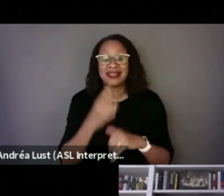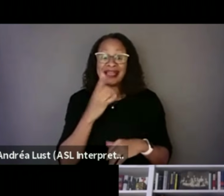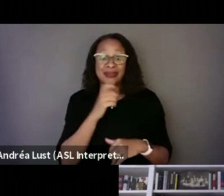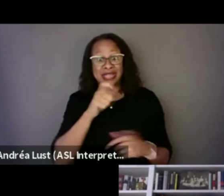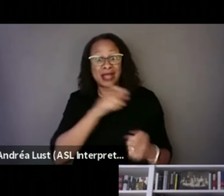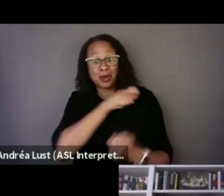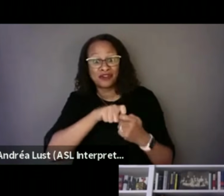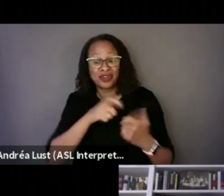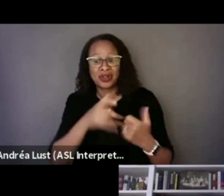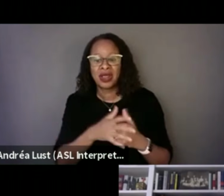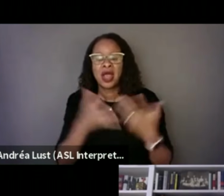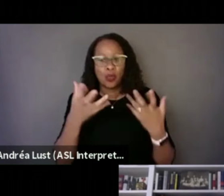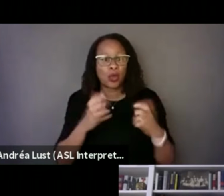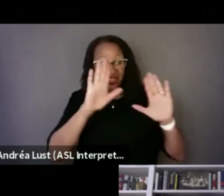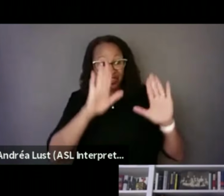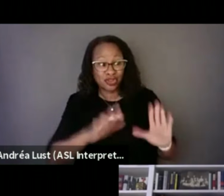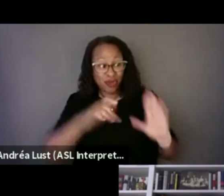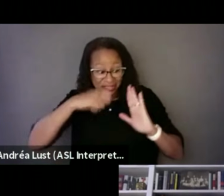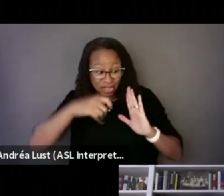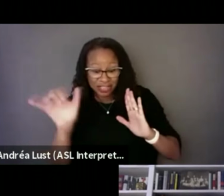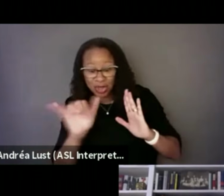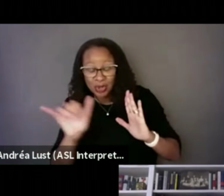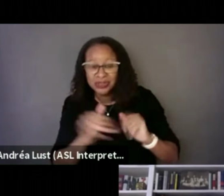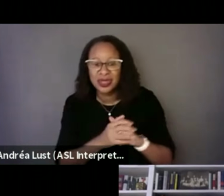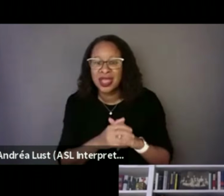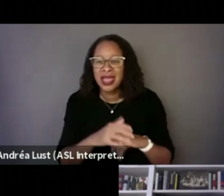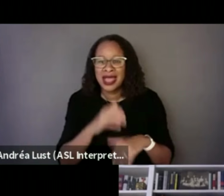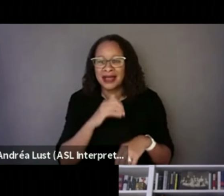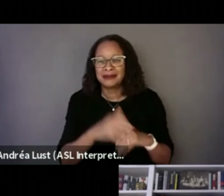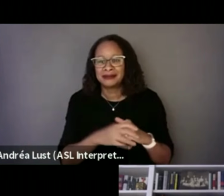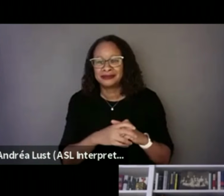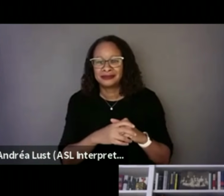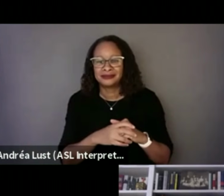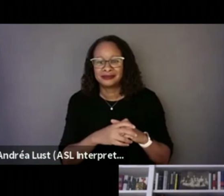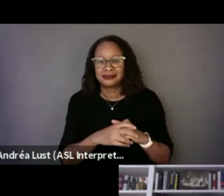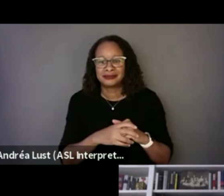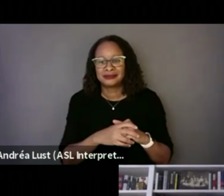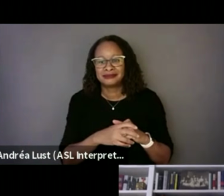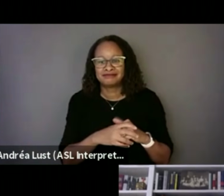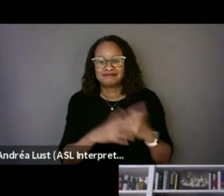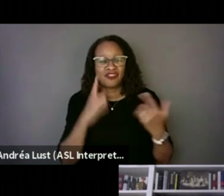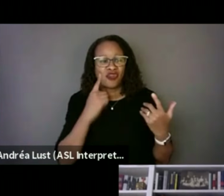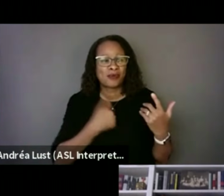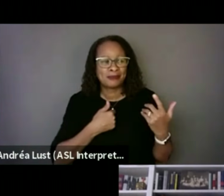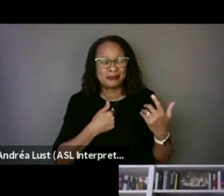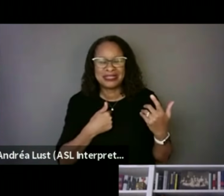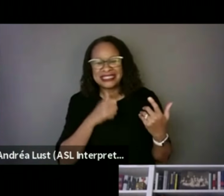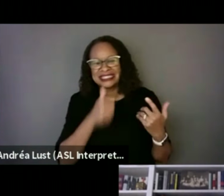I mean, we want the great shots too. Like, I'm not like a total, you know... For me, it's that constant dance.